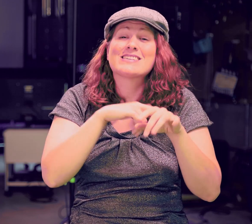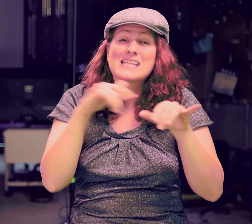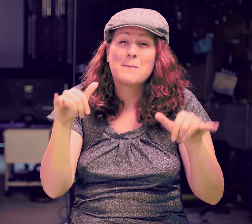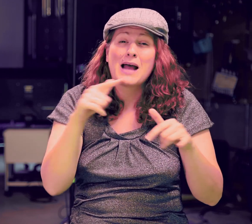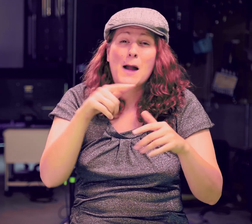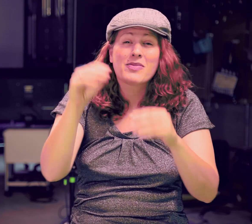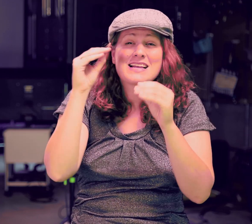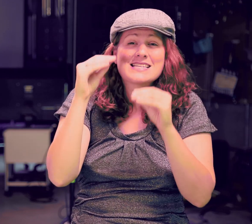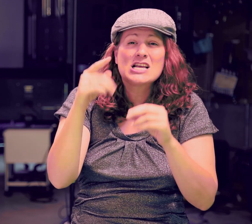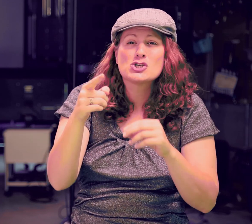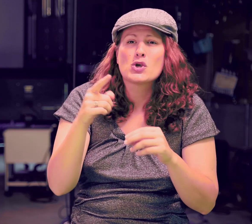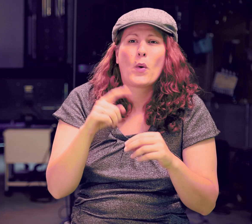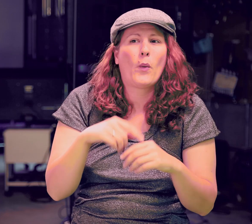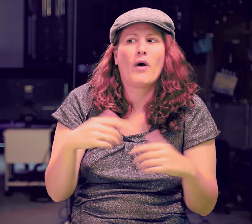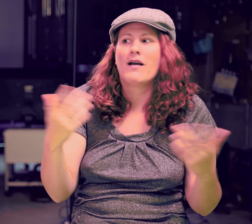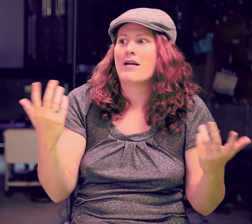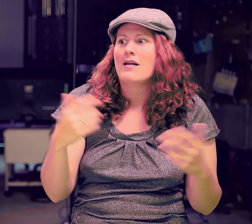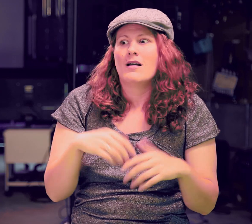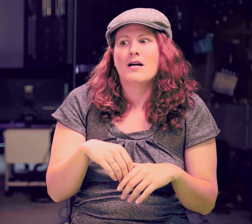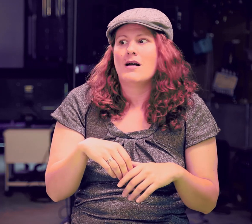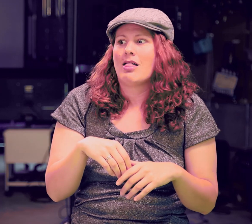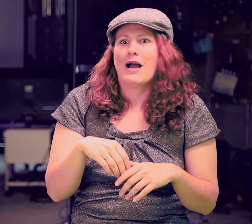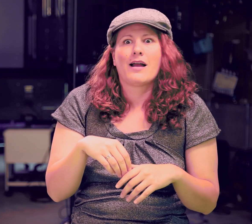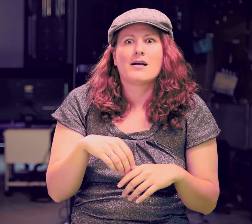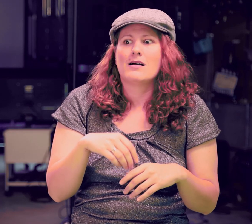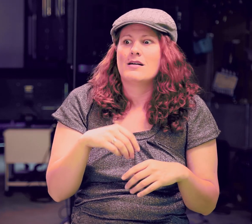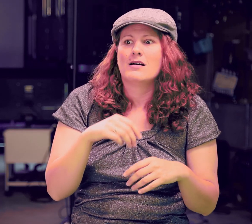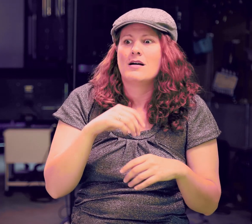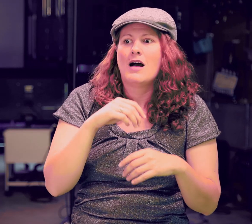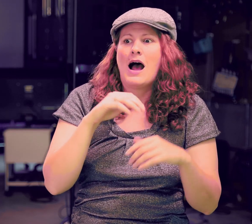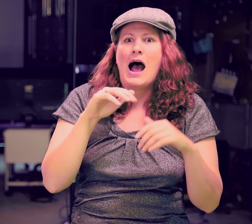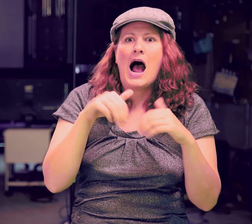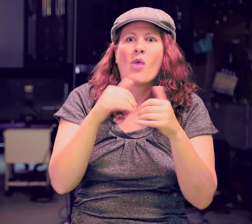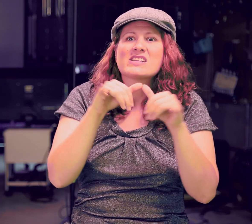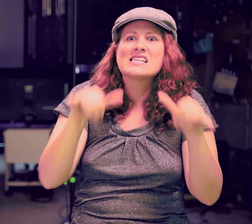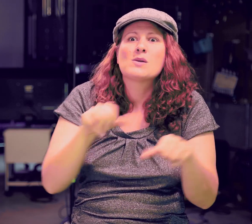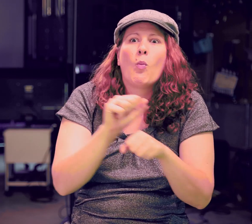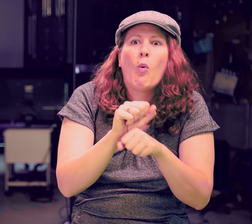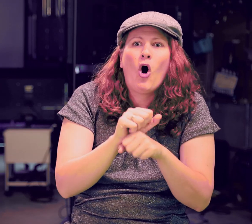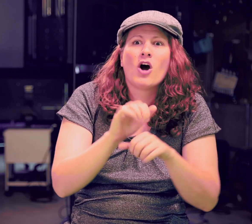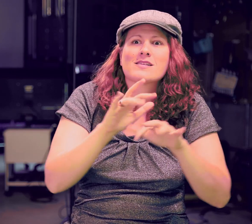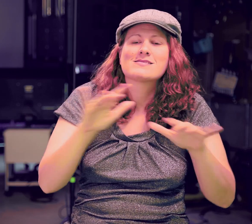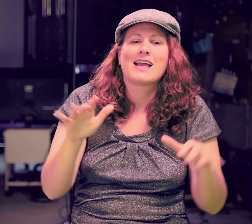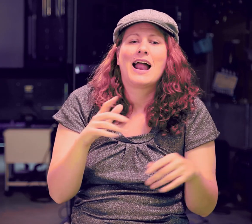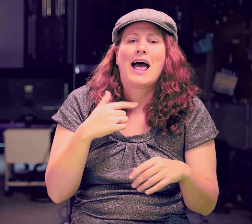At the same time they teach you how the system work.